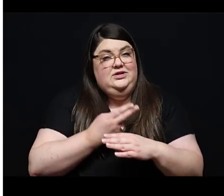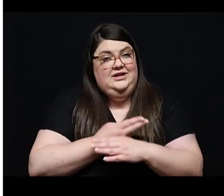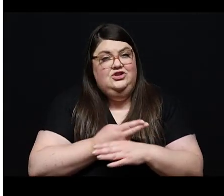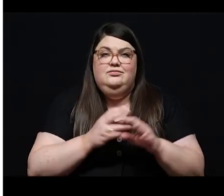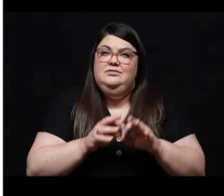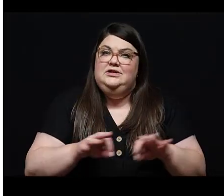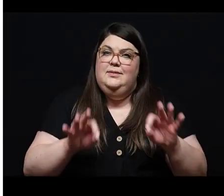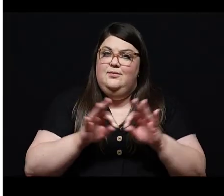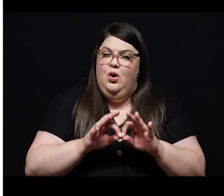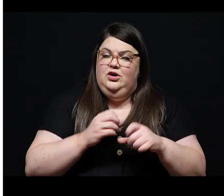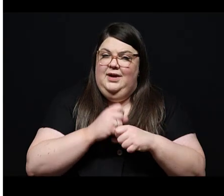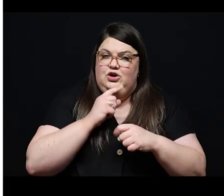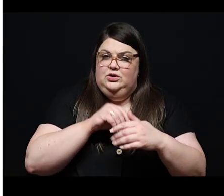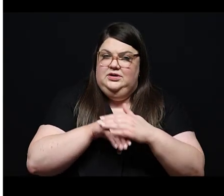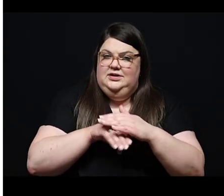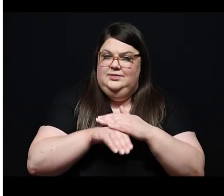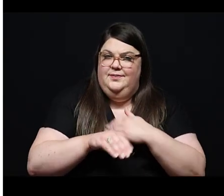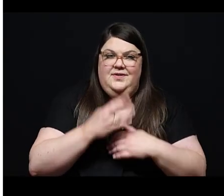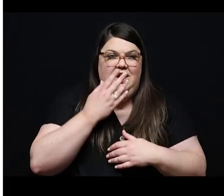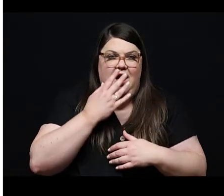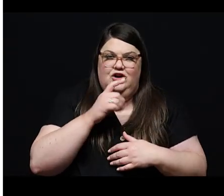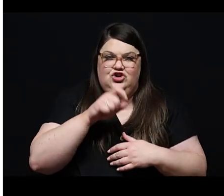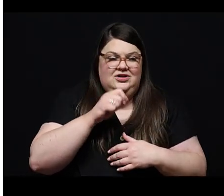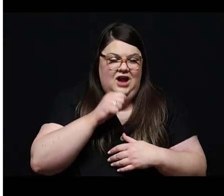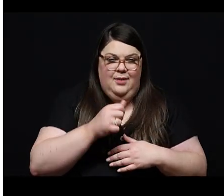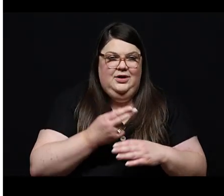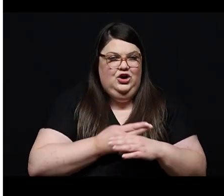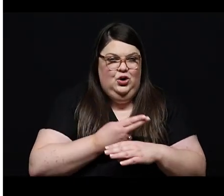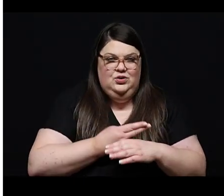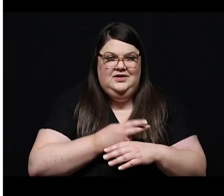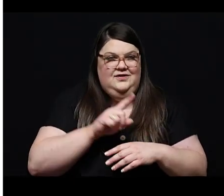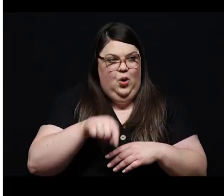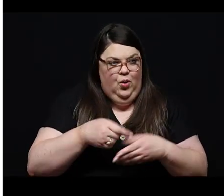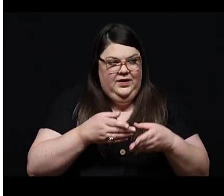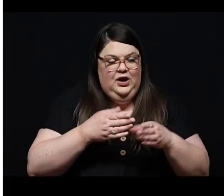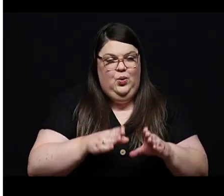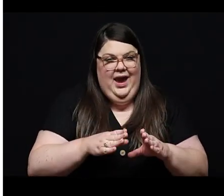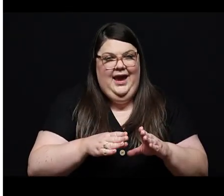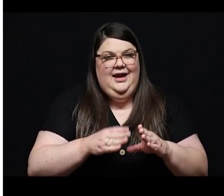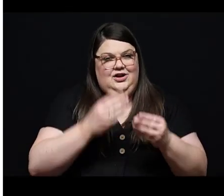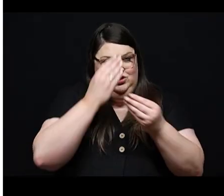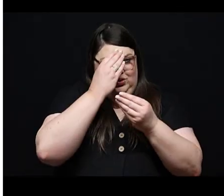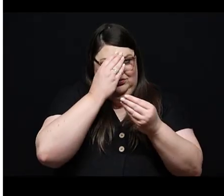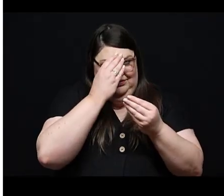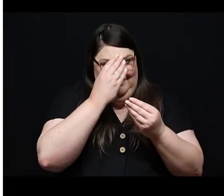Color should not be used as the only visual means of conveying information, indicate an action,